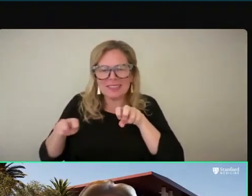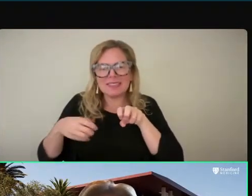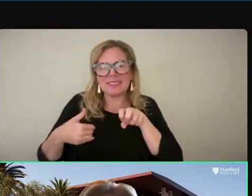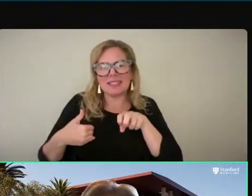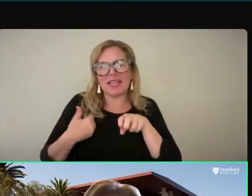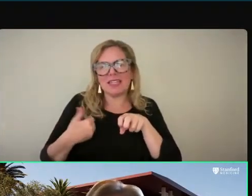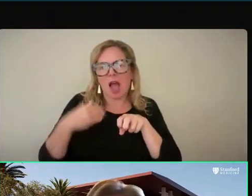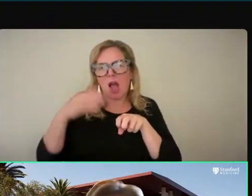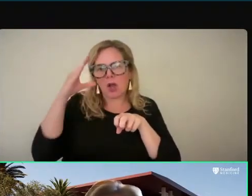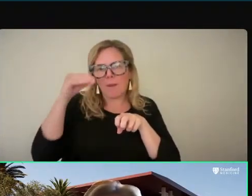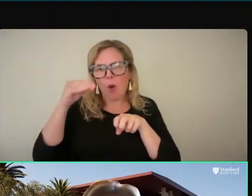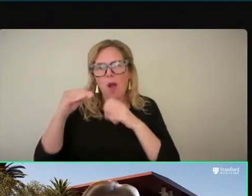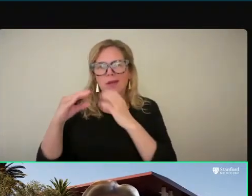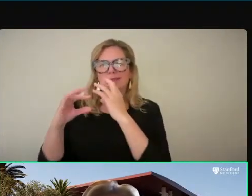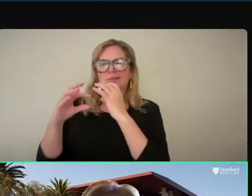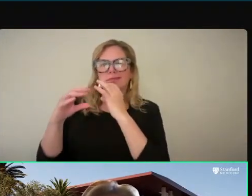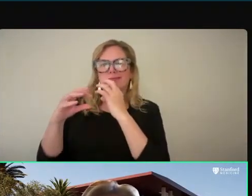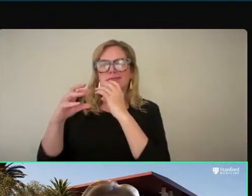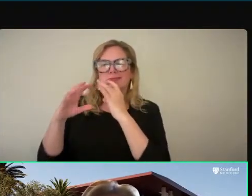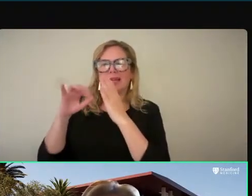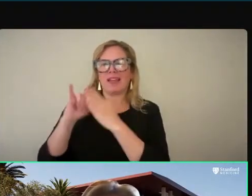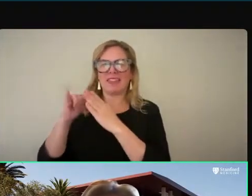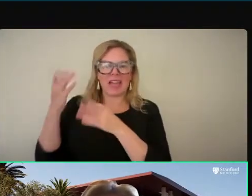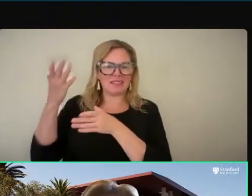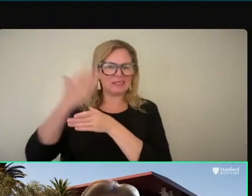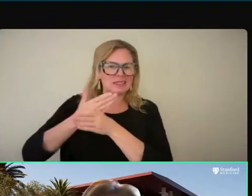the impression is that this is extremely disruptive and sensorily overwhelming to